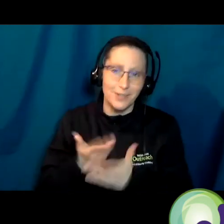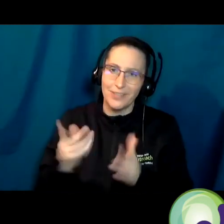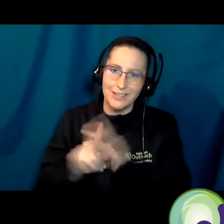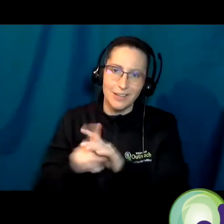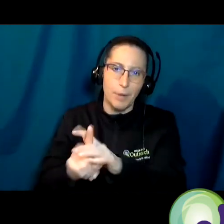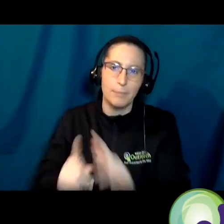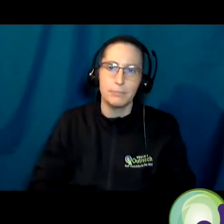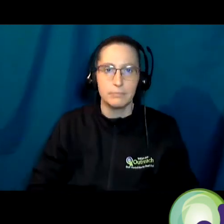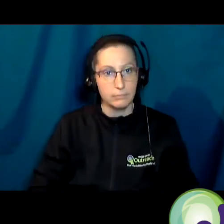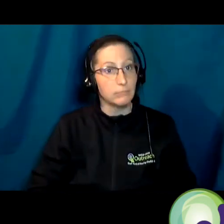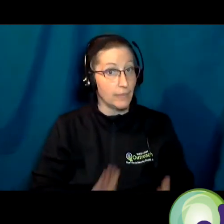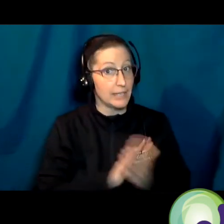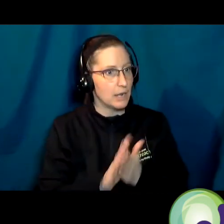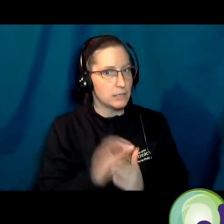Heidi It's very nice. It's very, it goes back